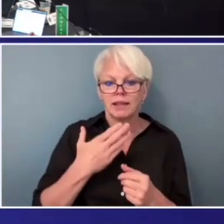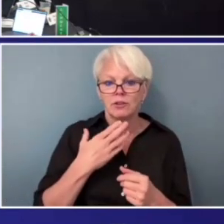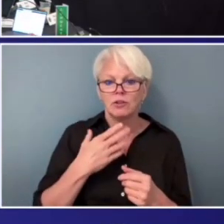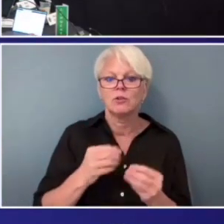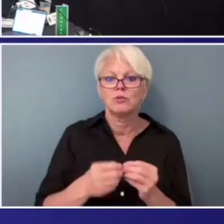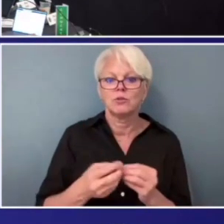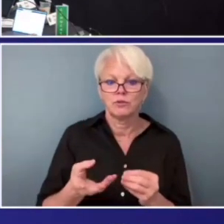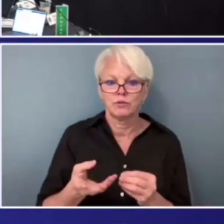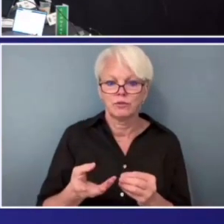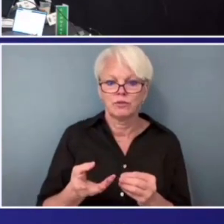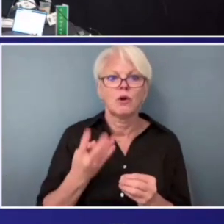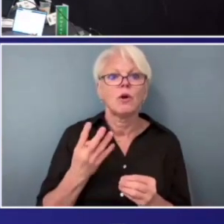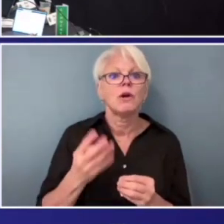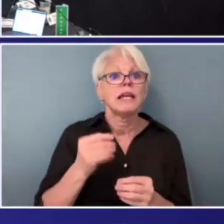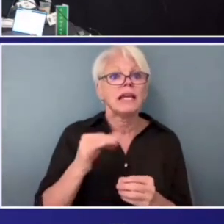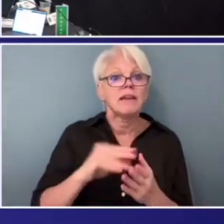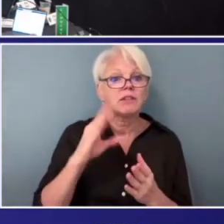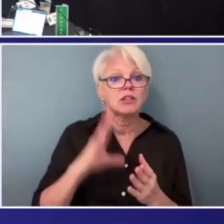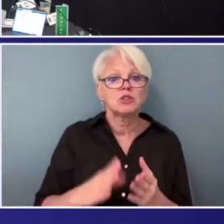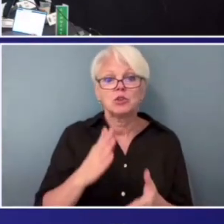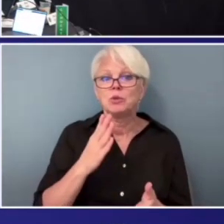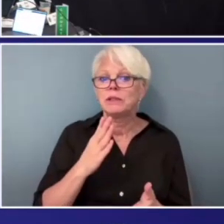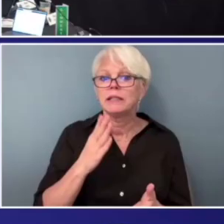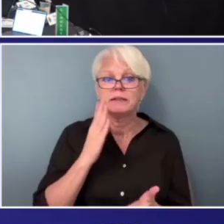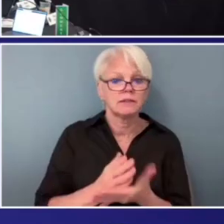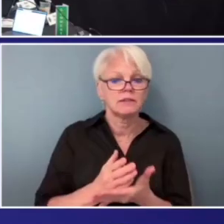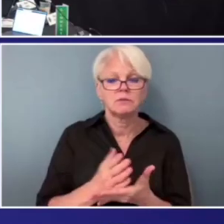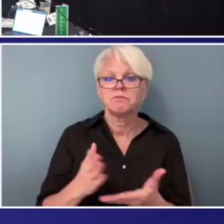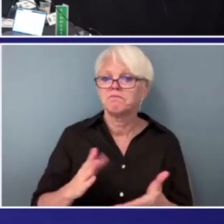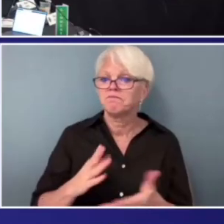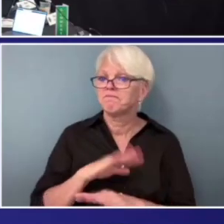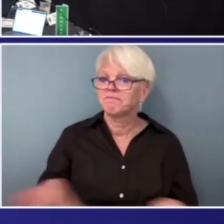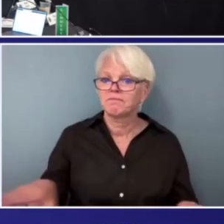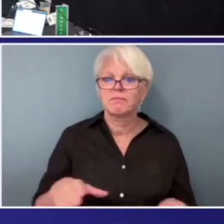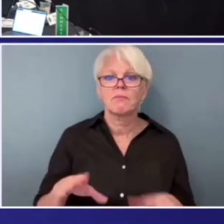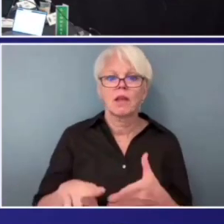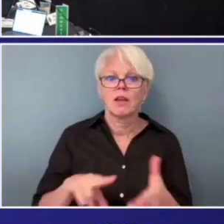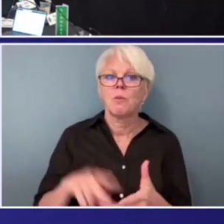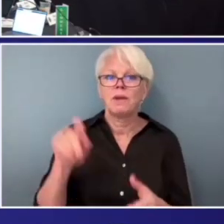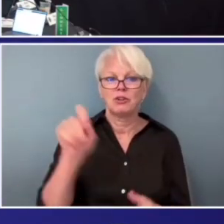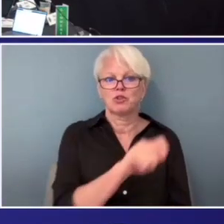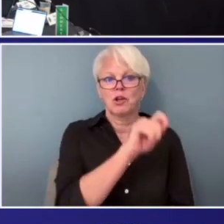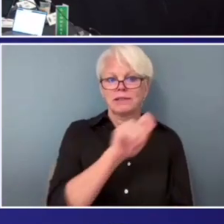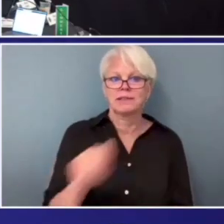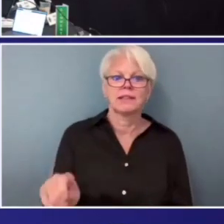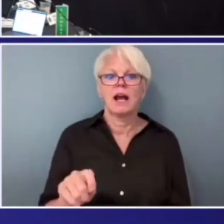If the student ceases to be enrolled, we have crossed that out. Meaning we are proposing to delete what we